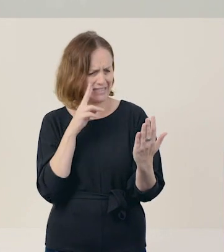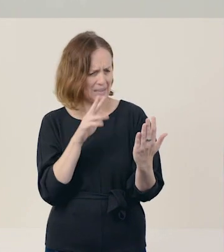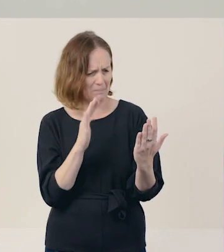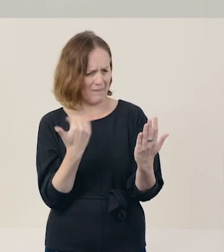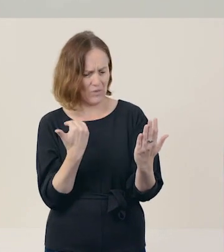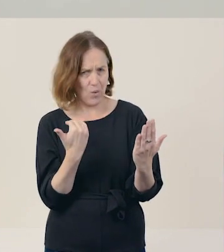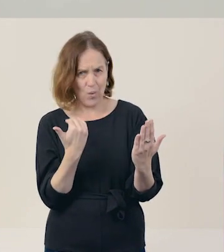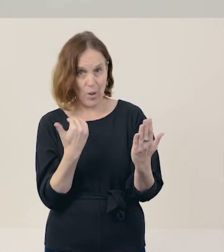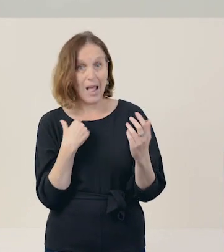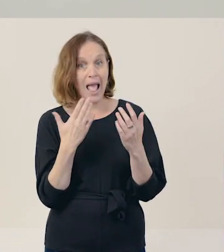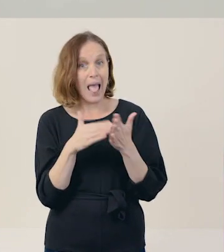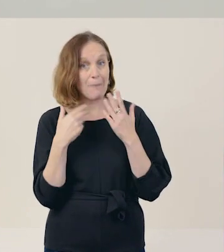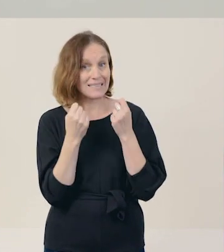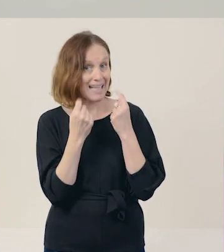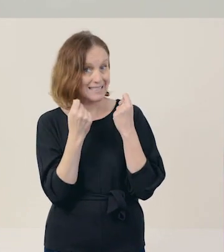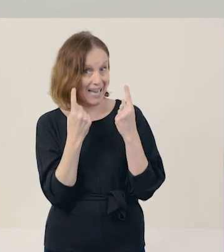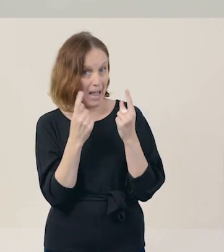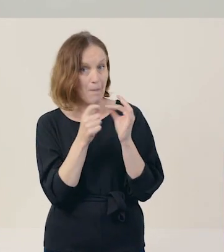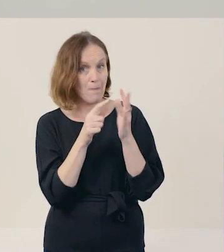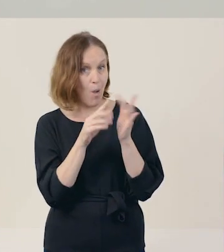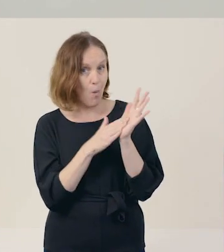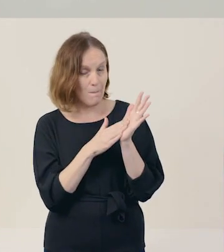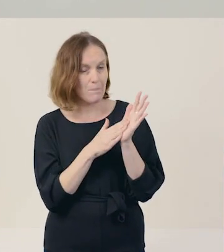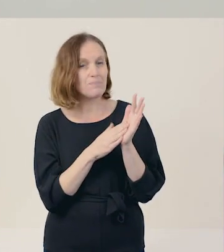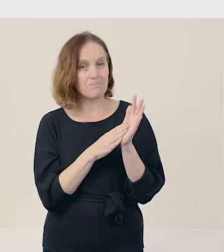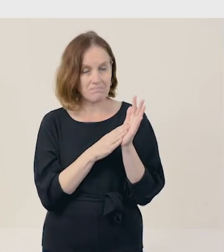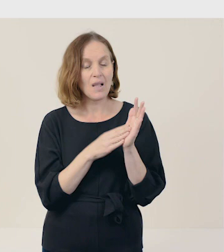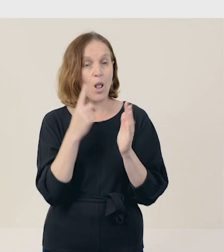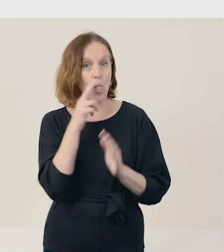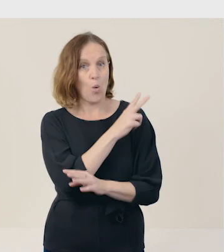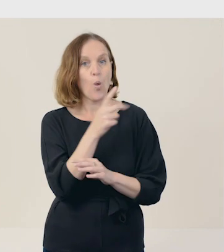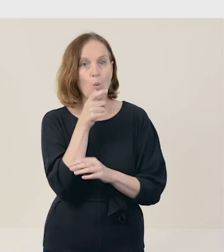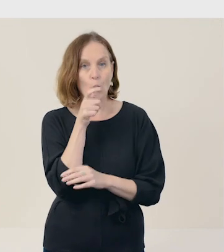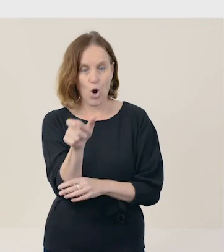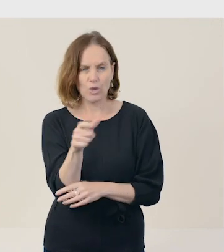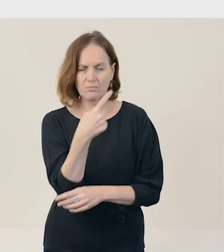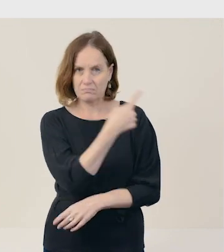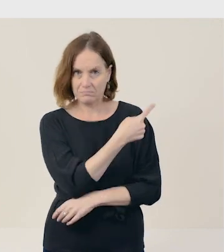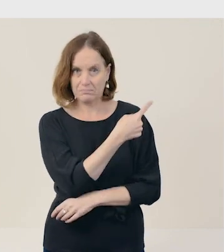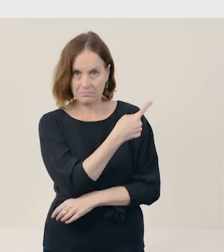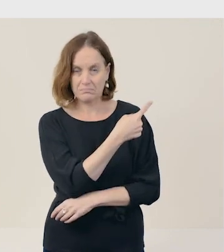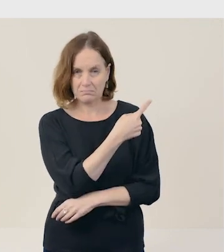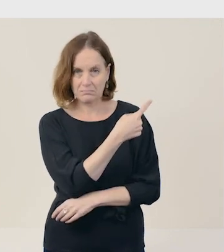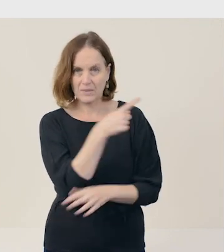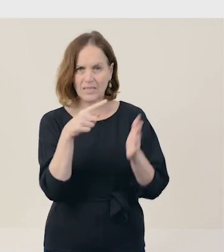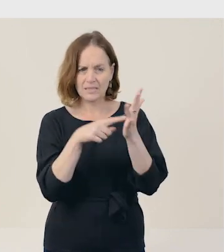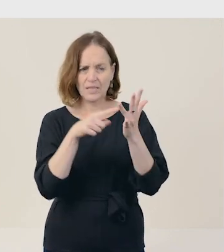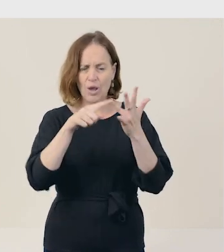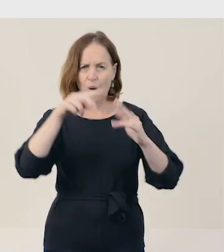To help us understand the poem, let's have a look at these words. One word you might never have heard of before is 'toff'.